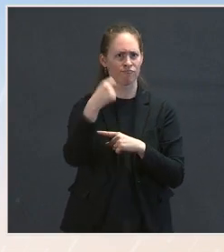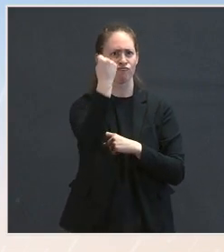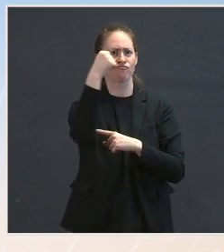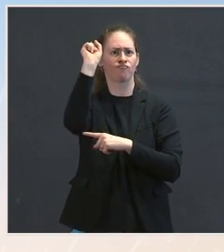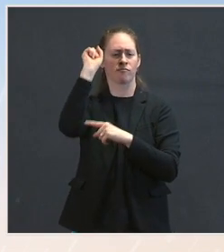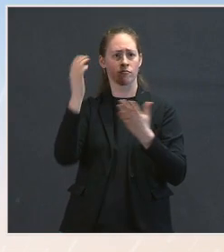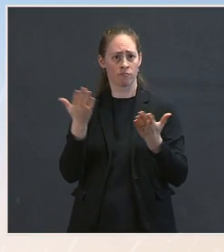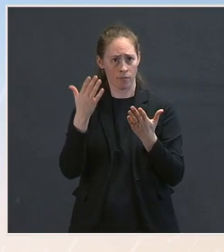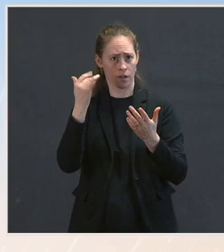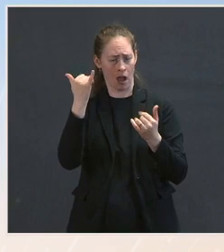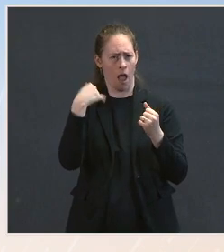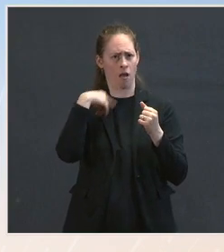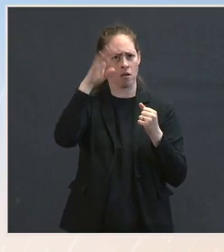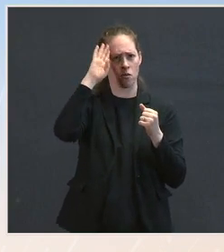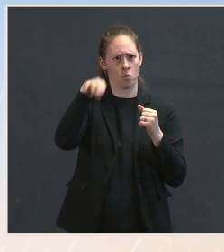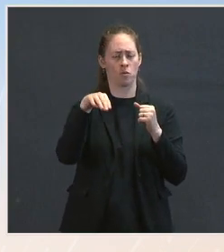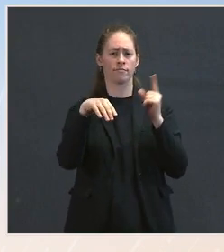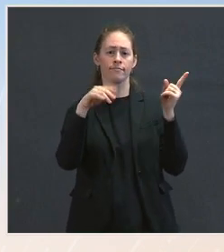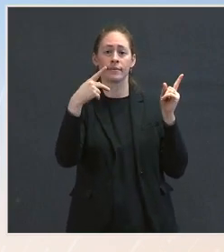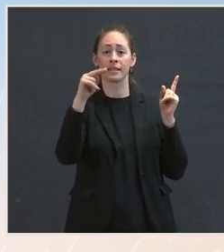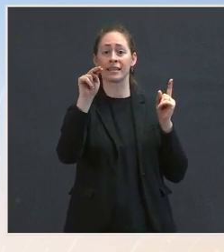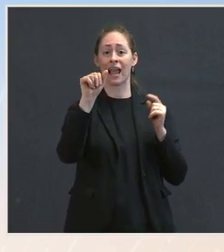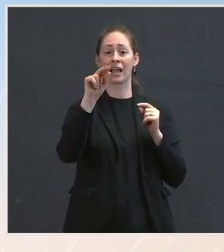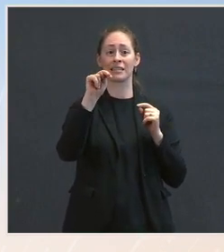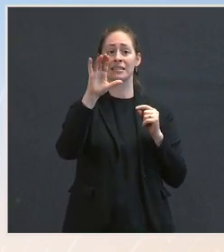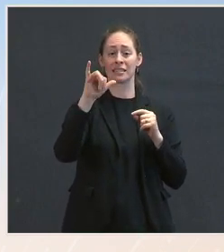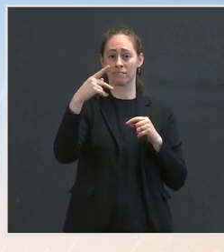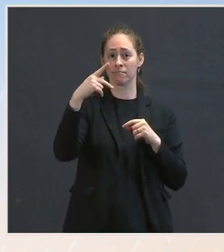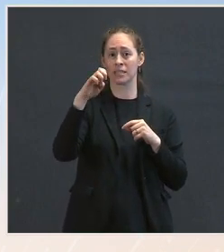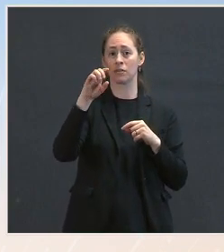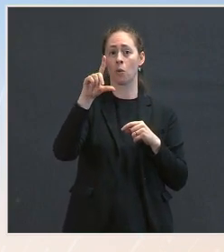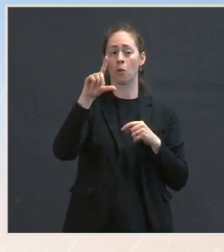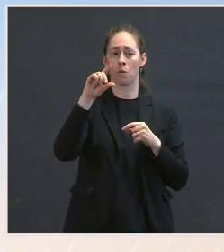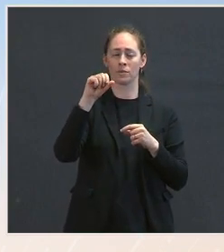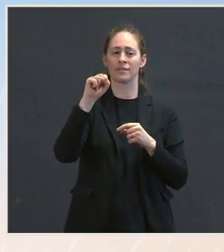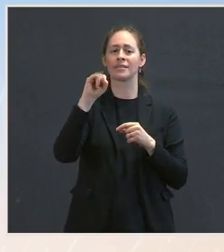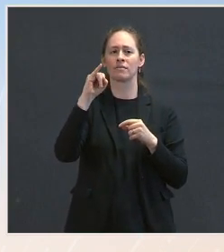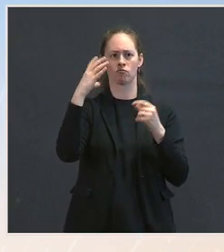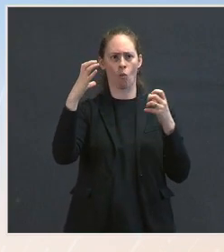and four Republicans as part of the makeup. Would the White House be satisfied with that,